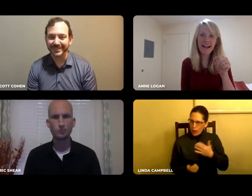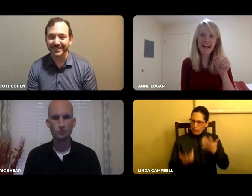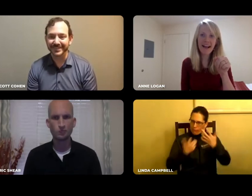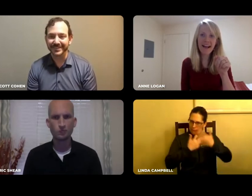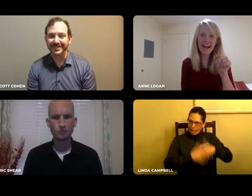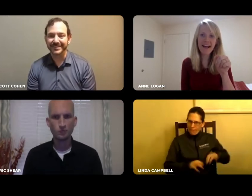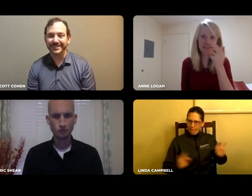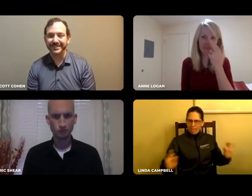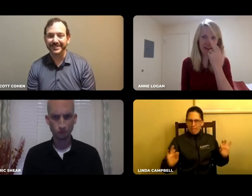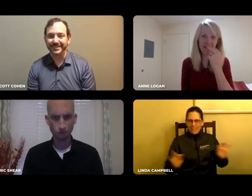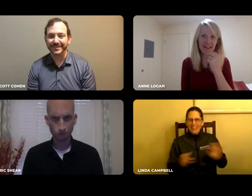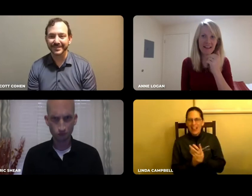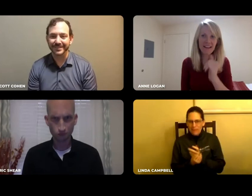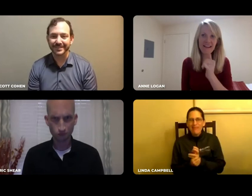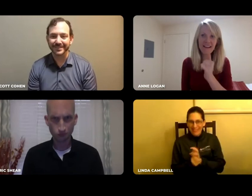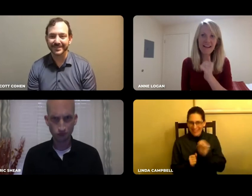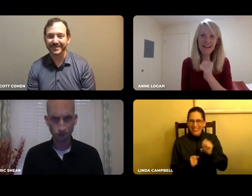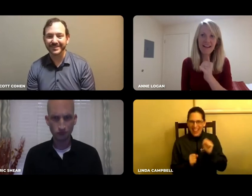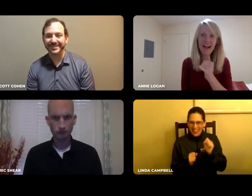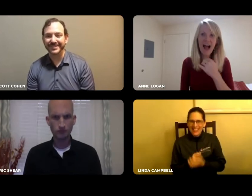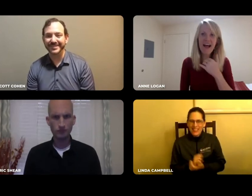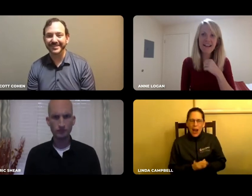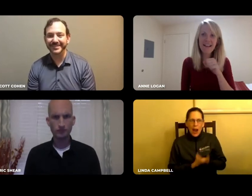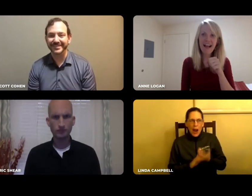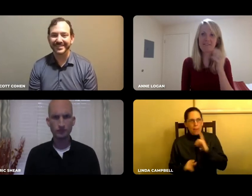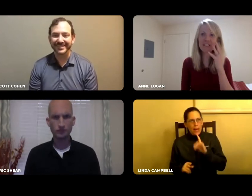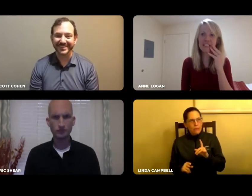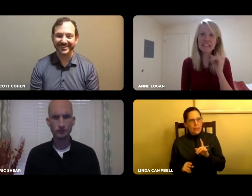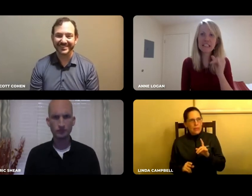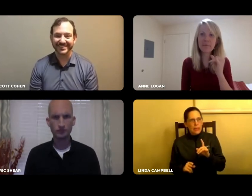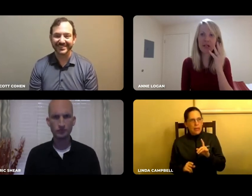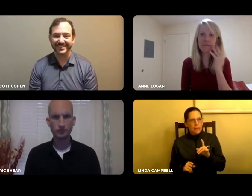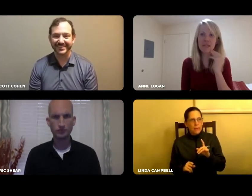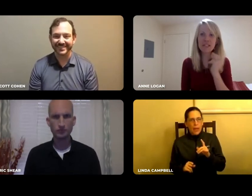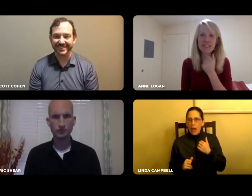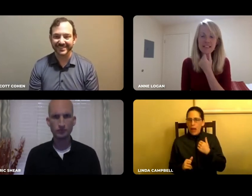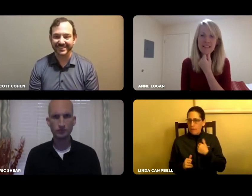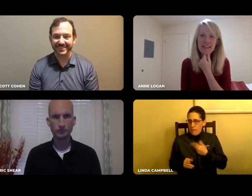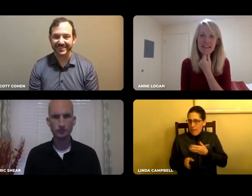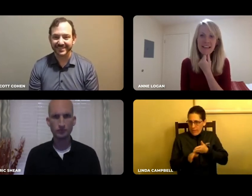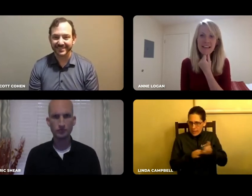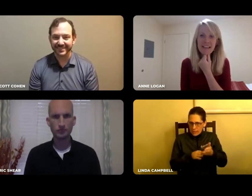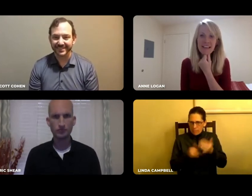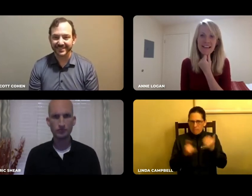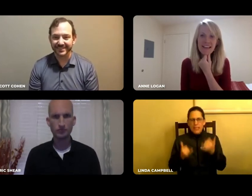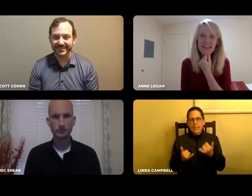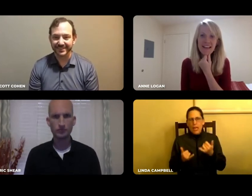It's a good blend having the interpreters.